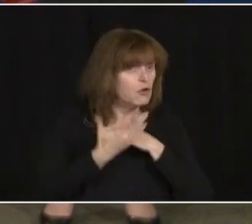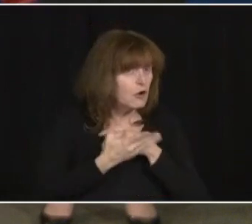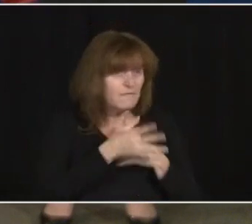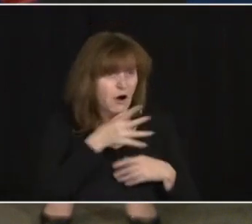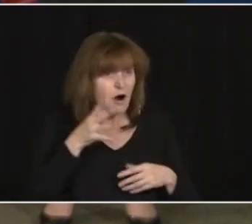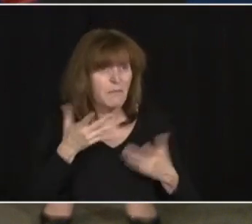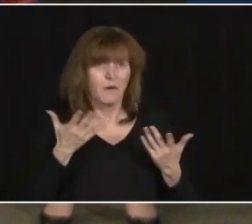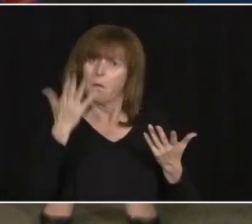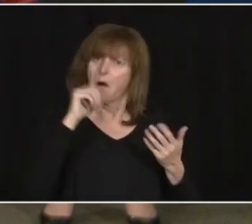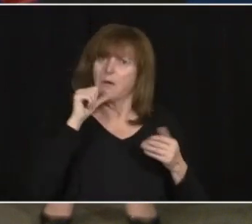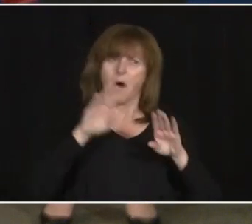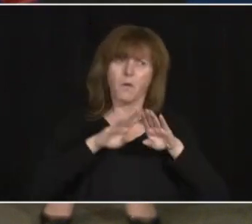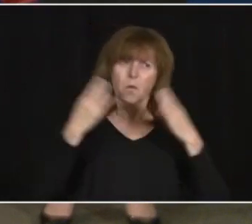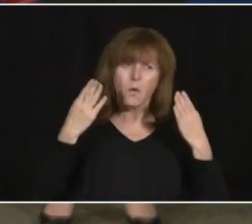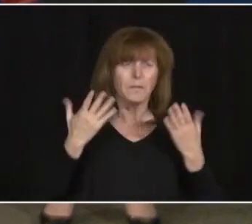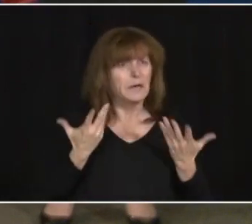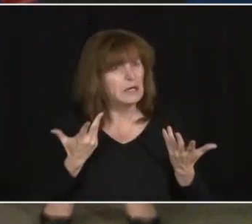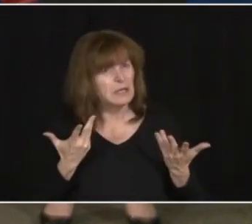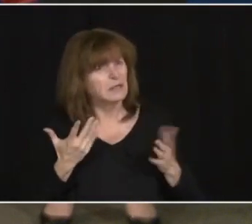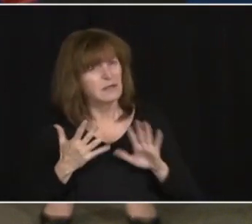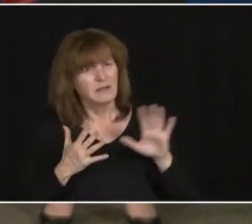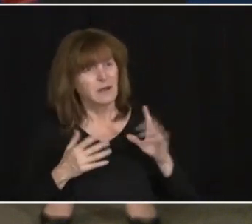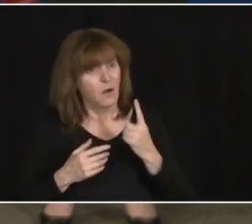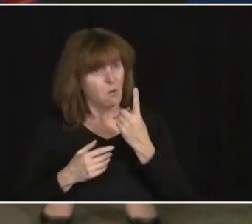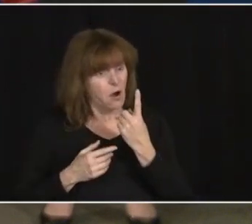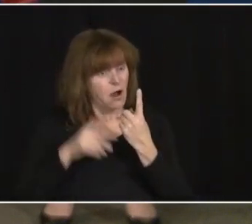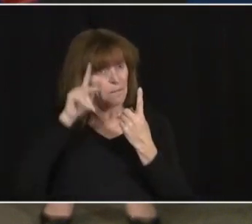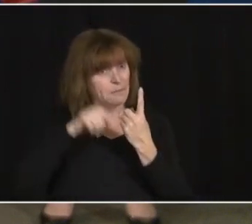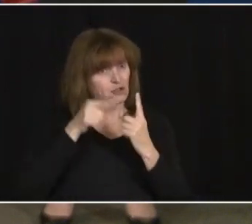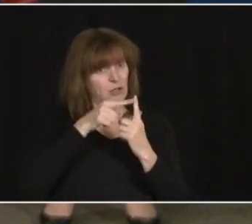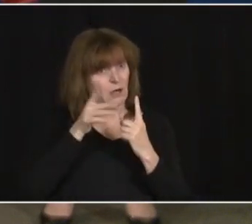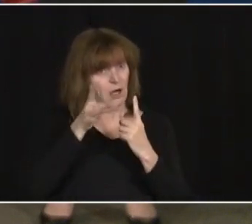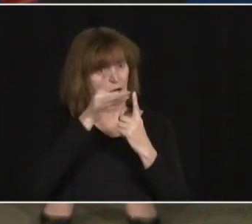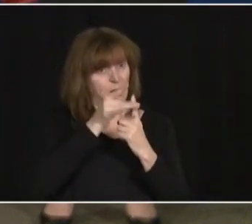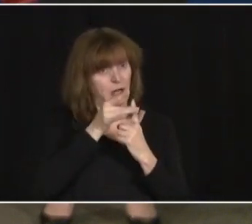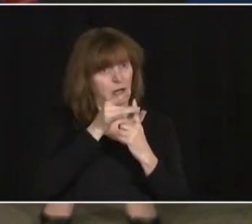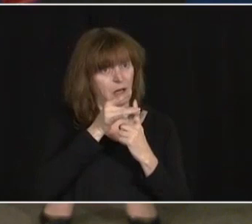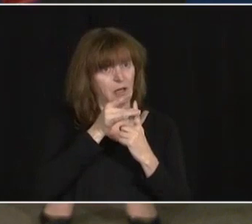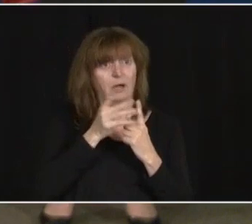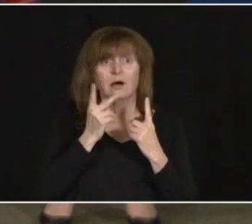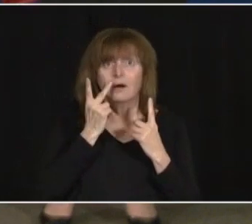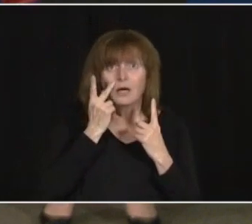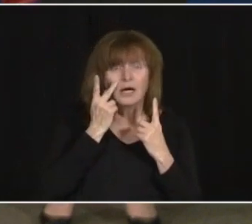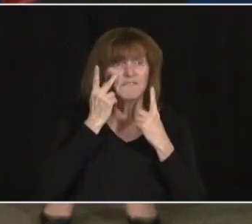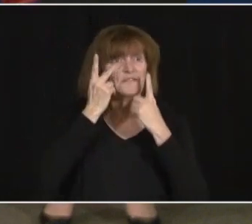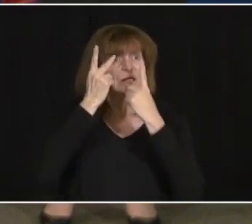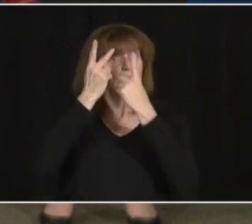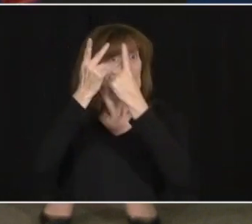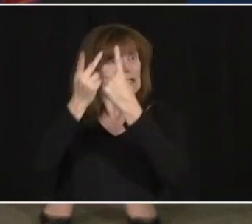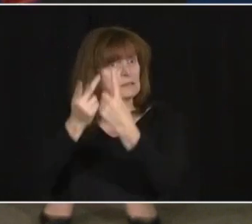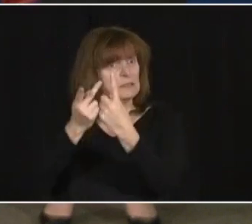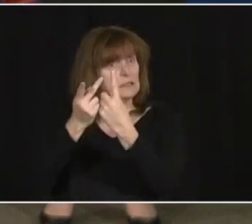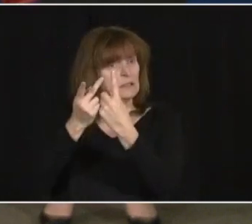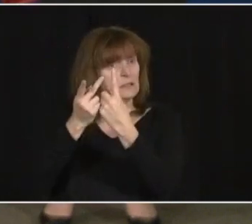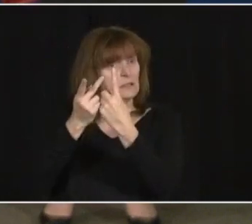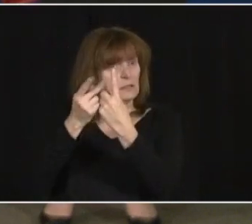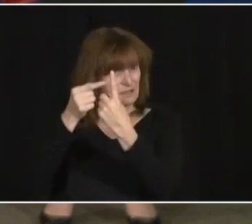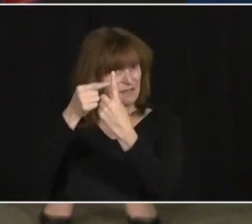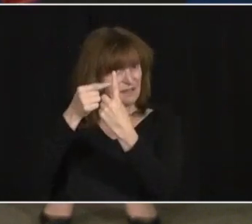to go visit them that has a Covid and then it just starts spreading again.